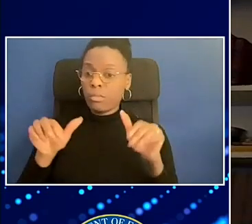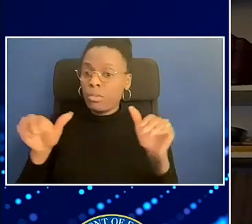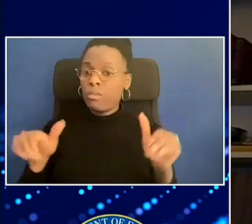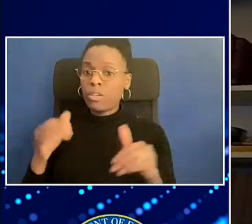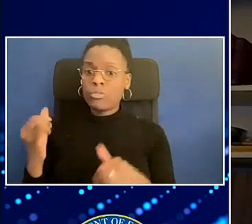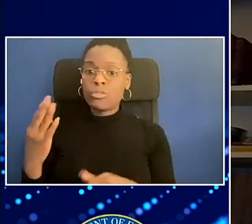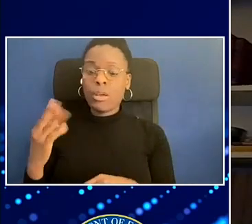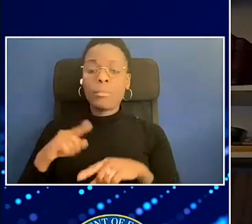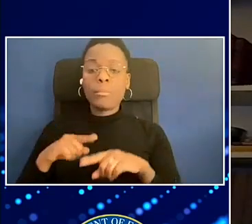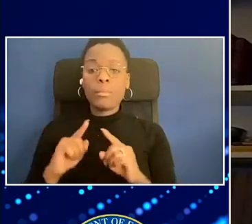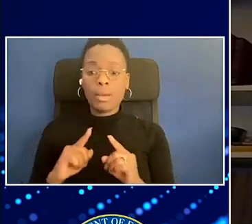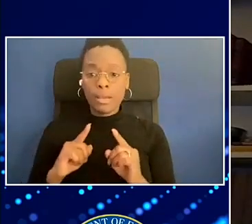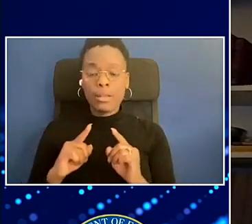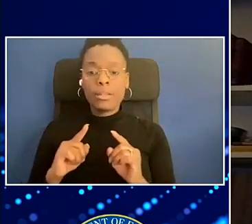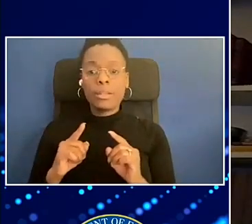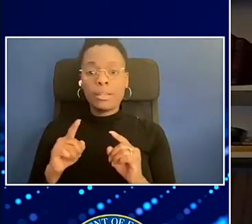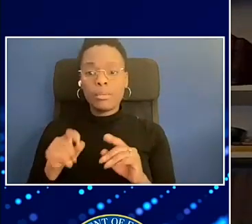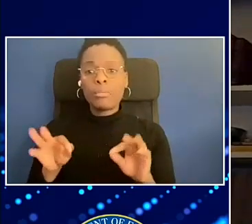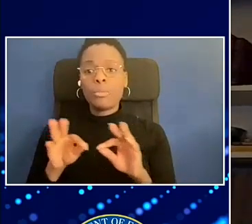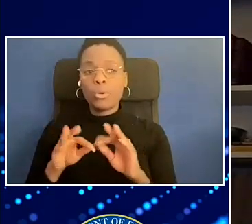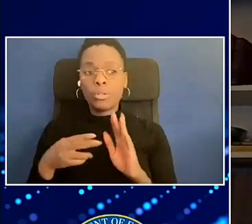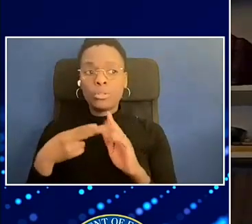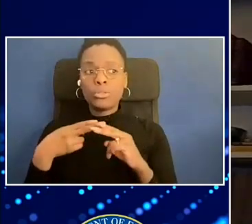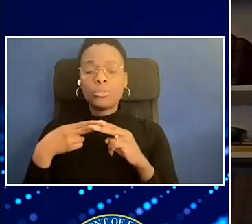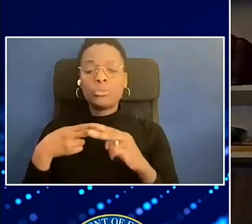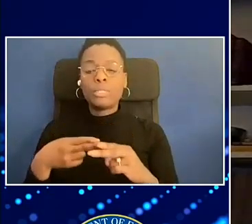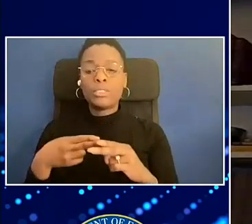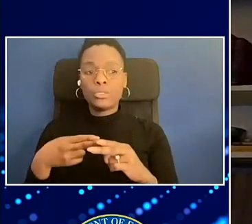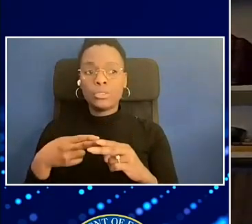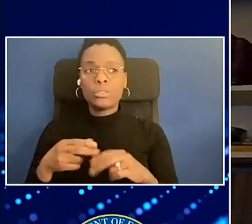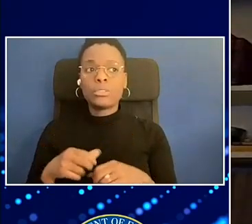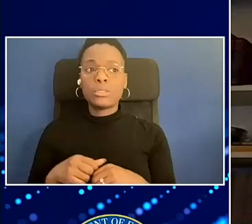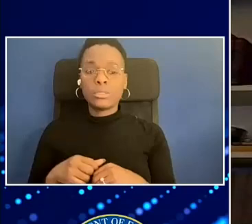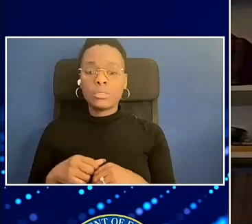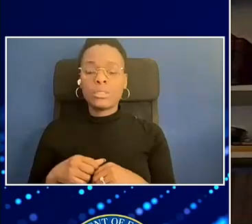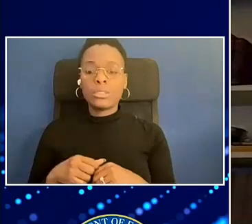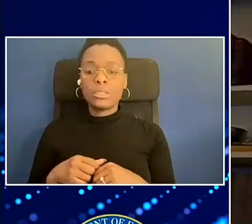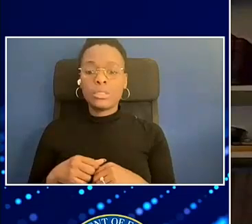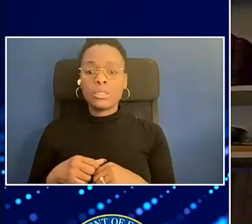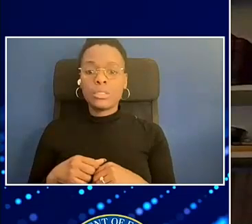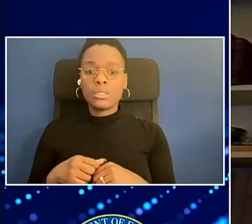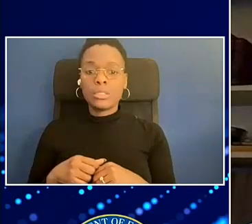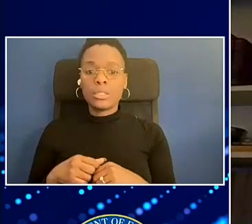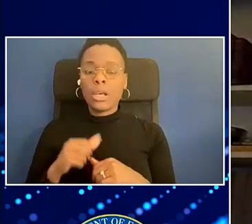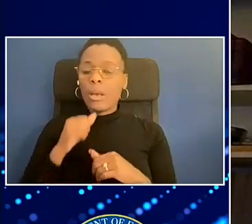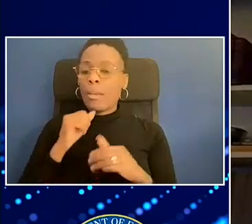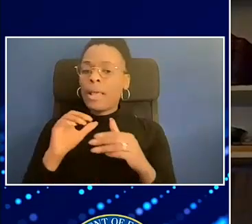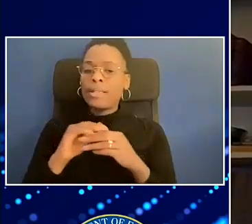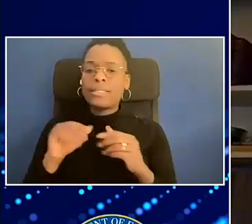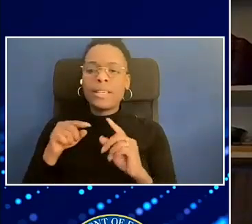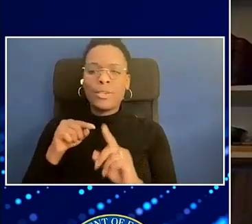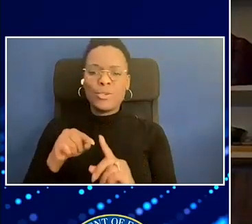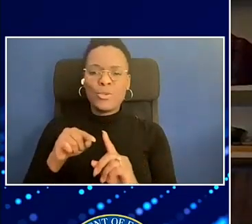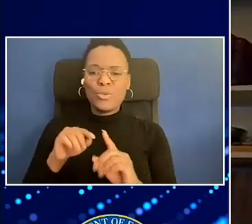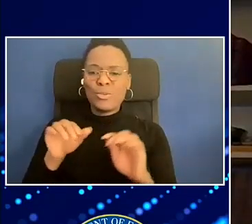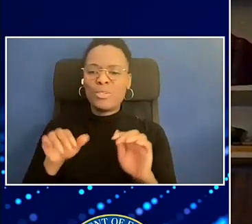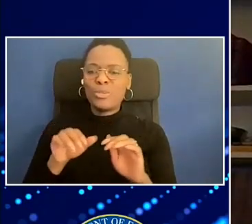that- and I not for a moment suggested that you would do this at all, Jillian, but I don't want to go too far in saying-